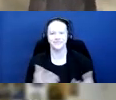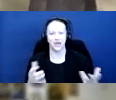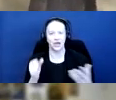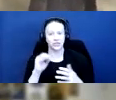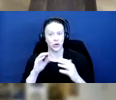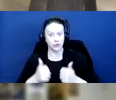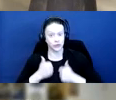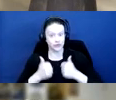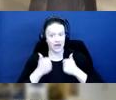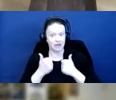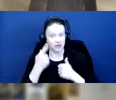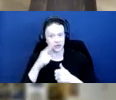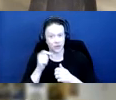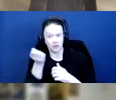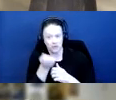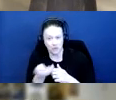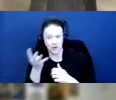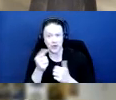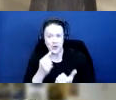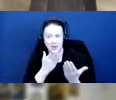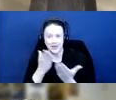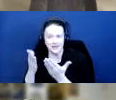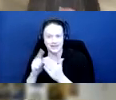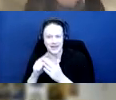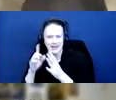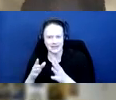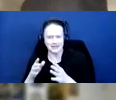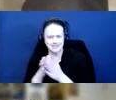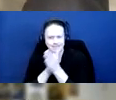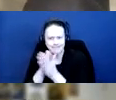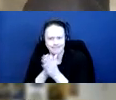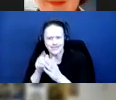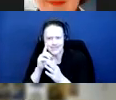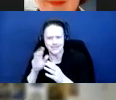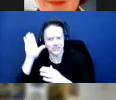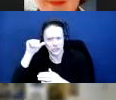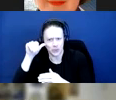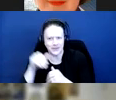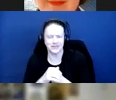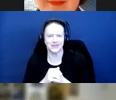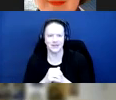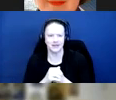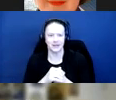When a bill becomes a law, it becomes an Oregon, it becomes an ORS